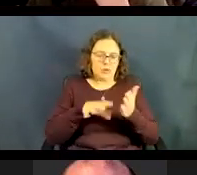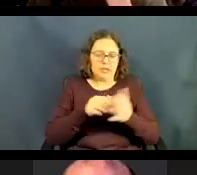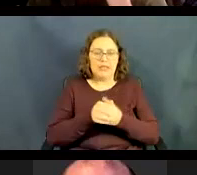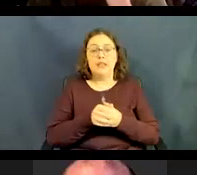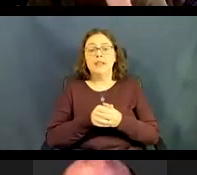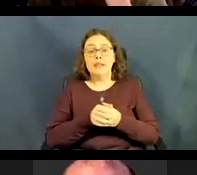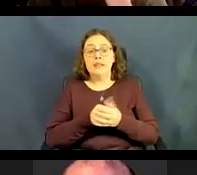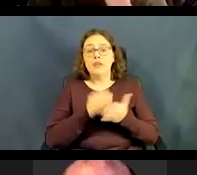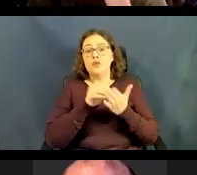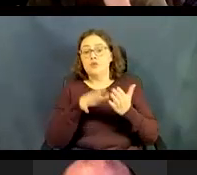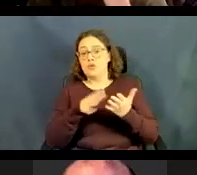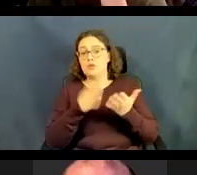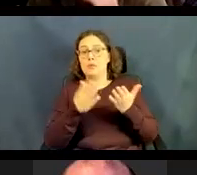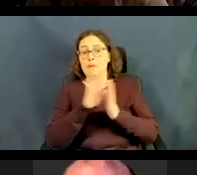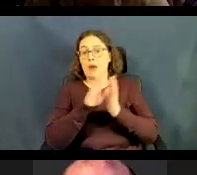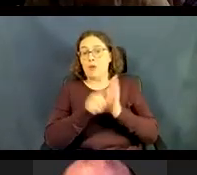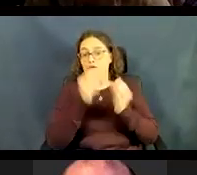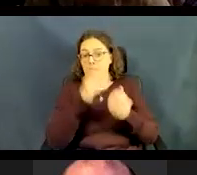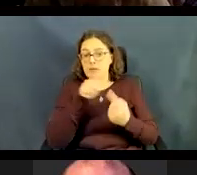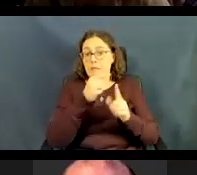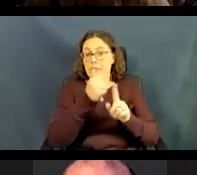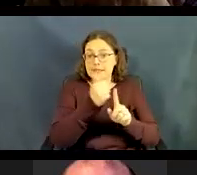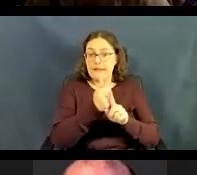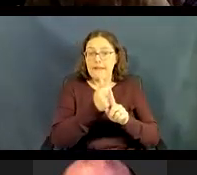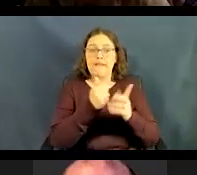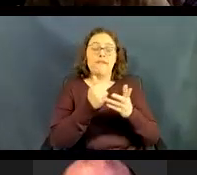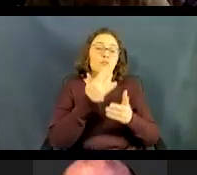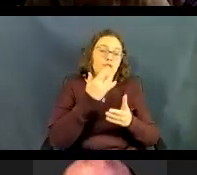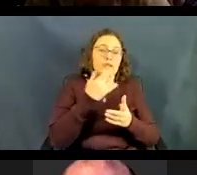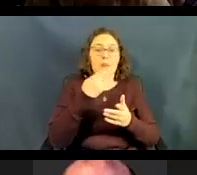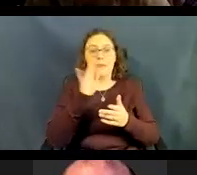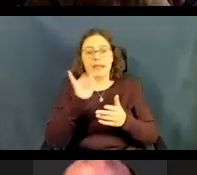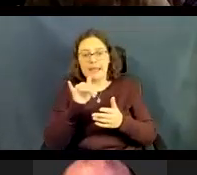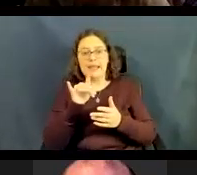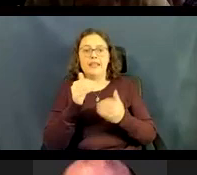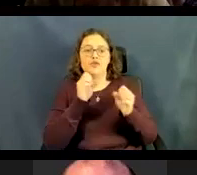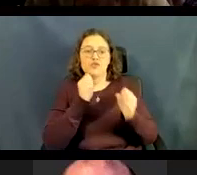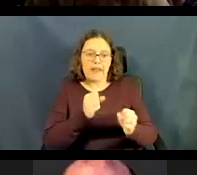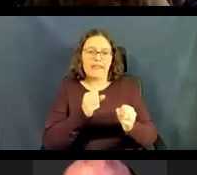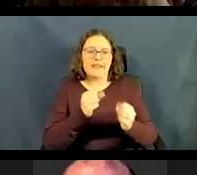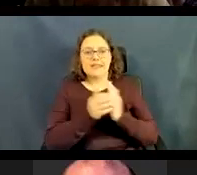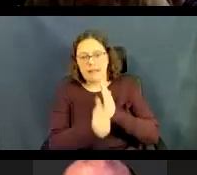Same as if the student is using a school Google account. That account will at some point not be available to the student.